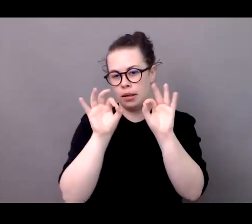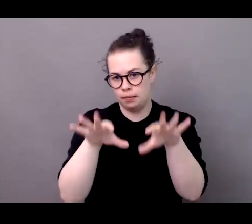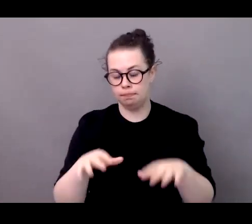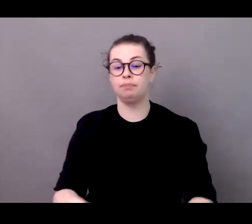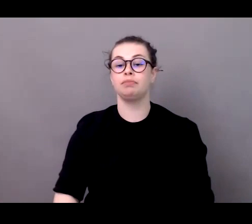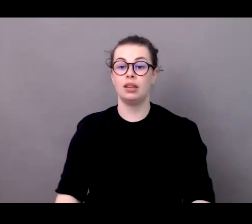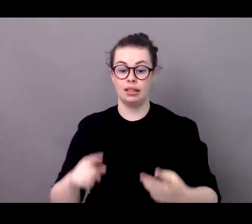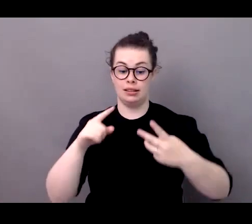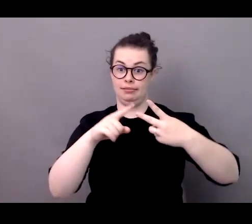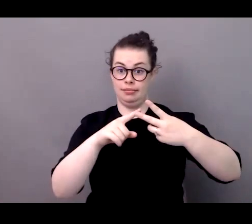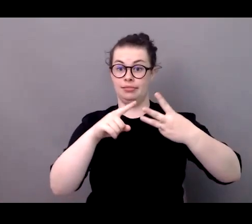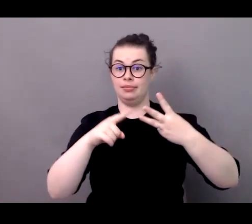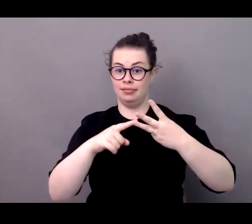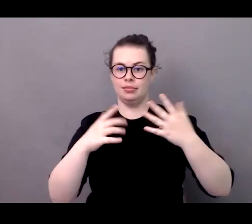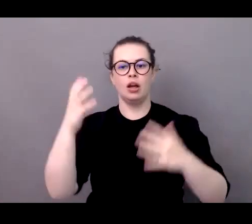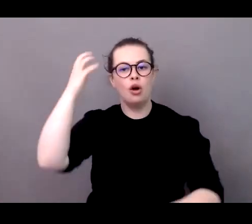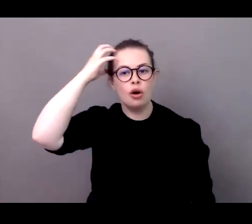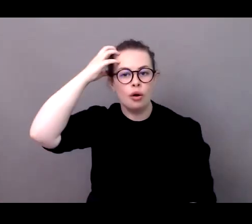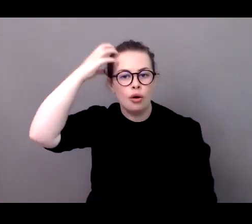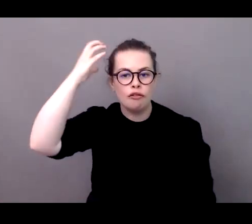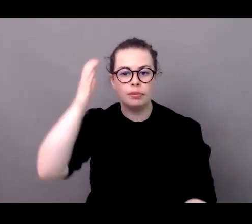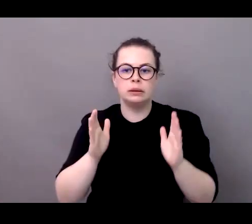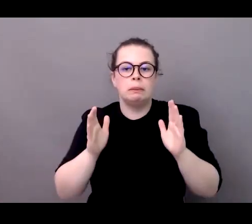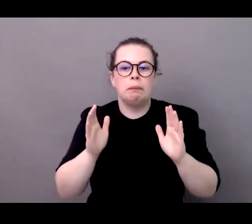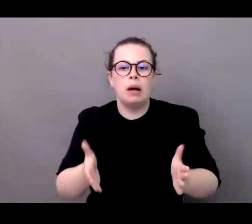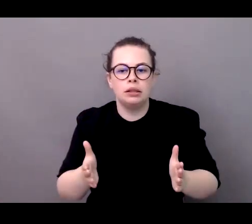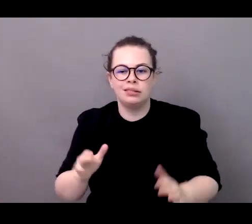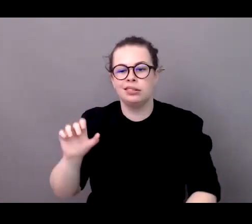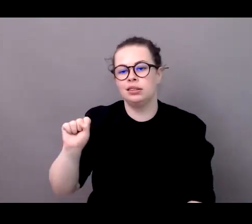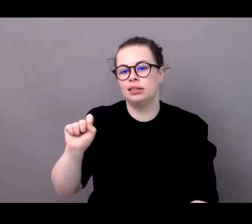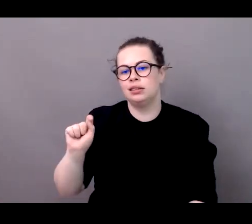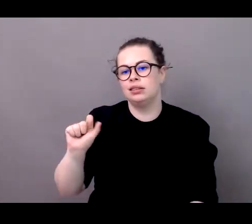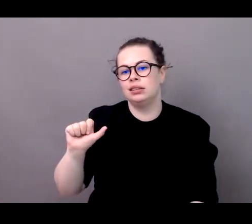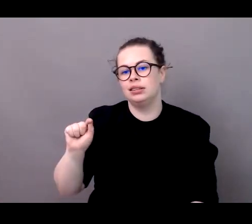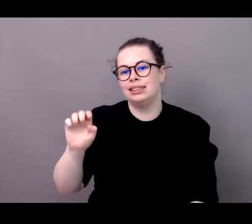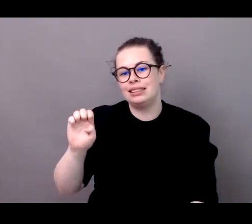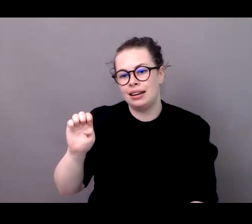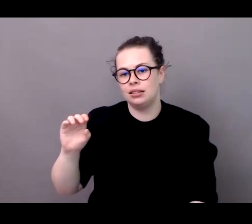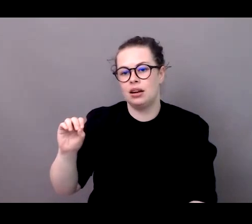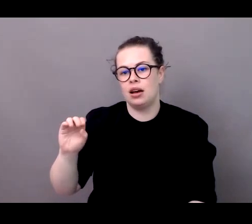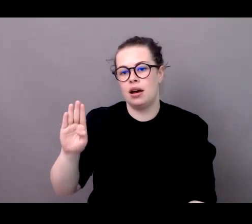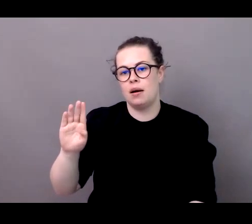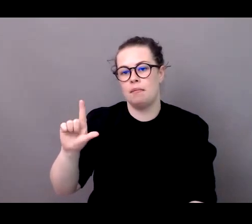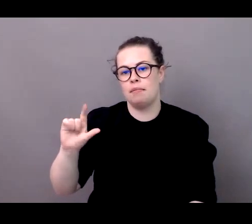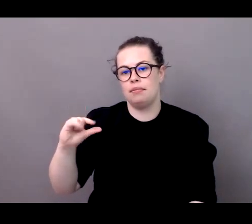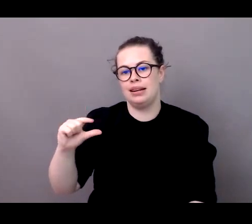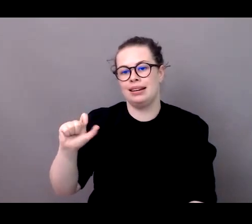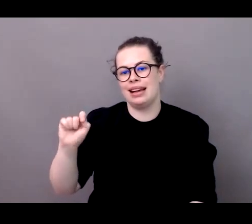So the state obligations part of the general comment has its own structure which again you can